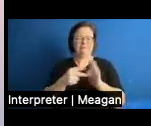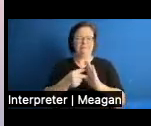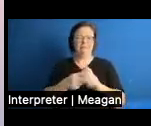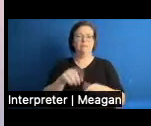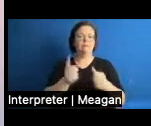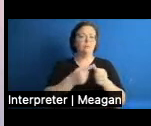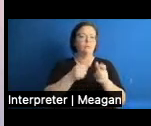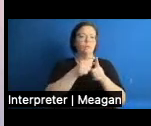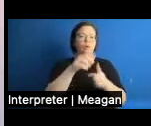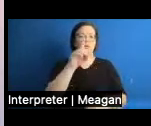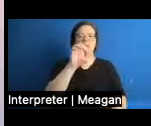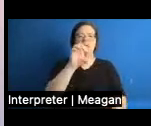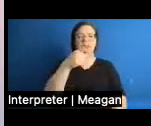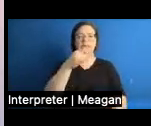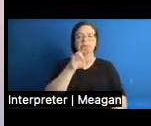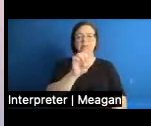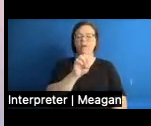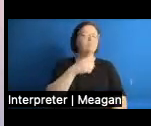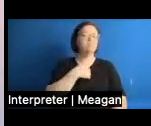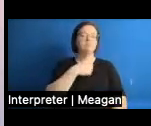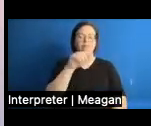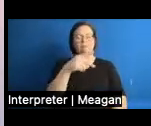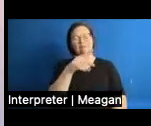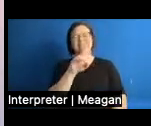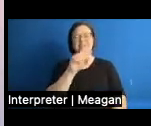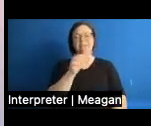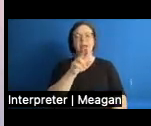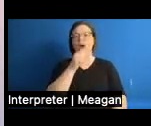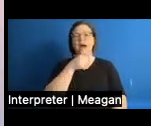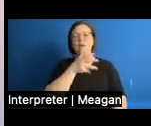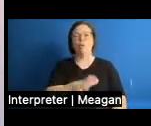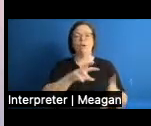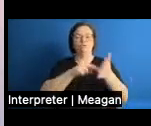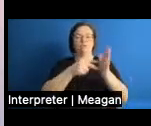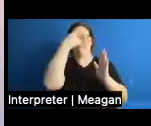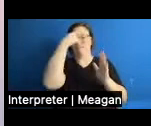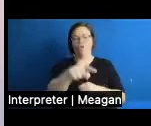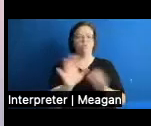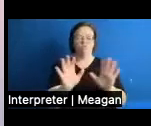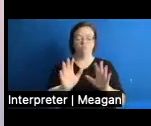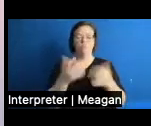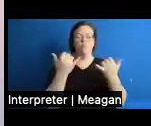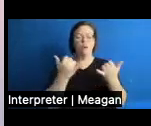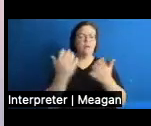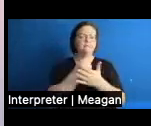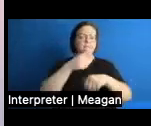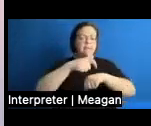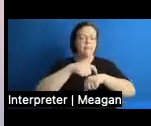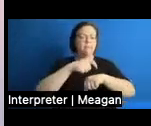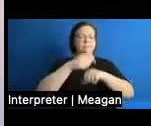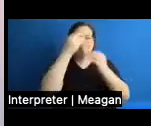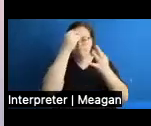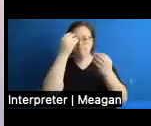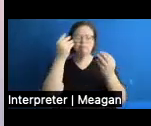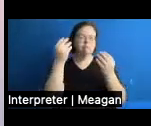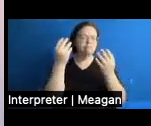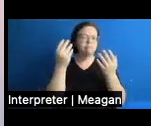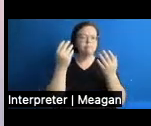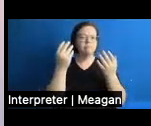is not something that I want to define for you. If you can take a few moments and try to